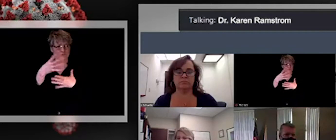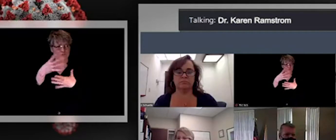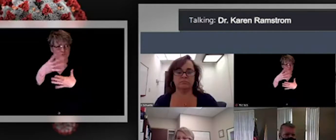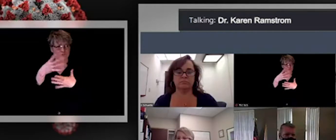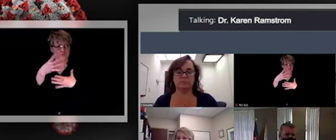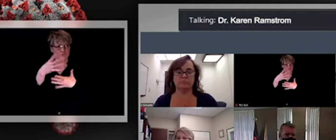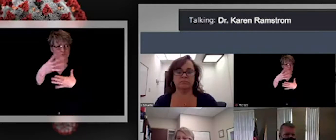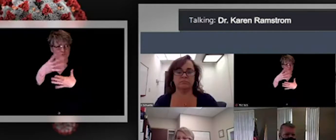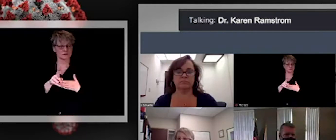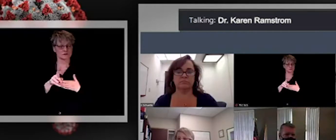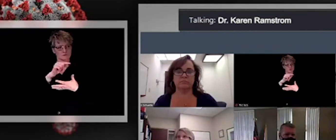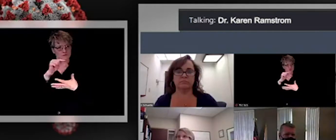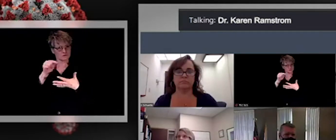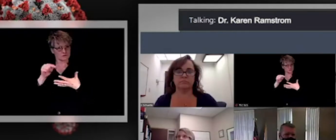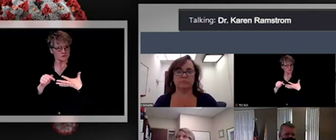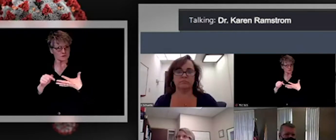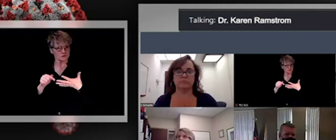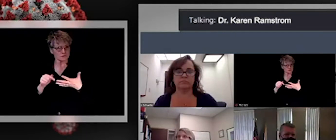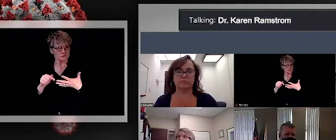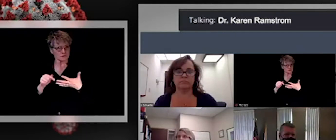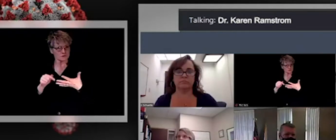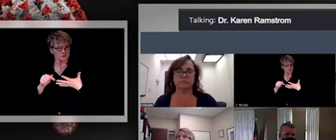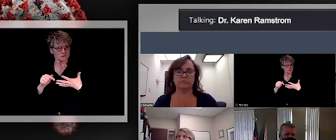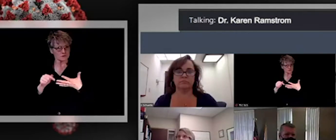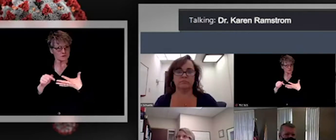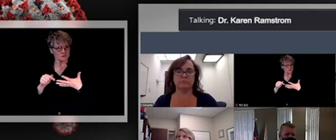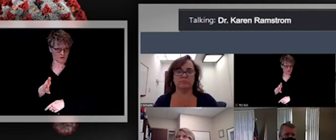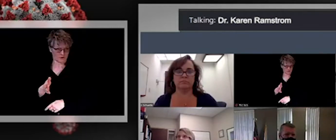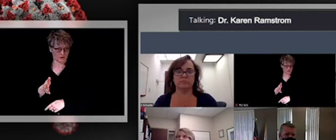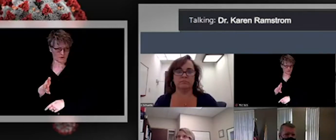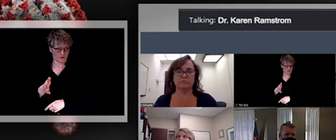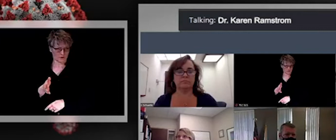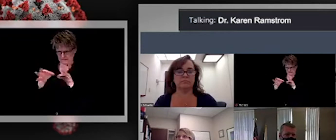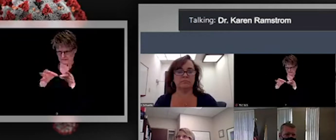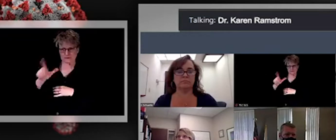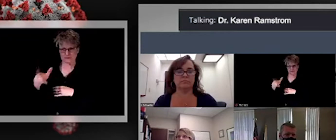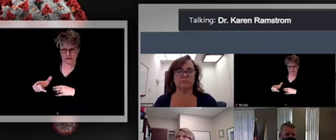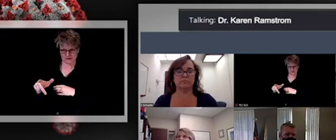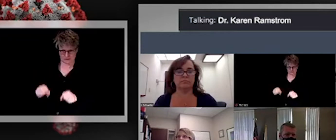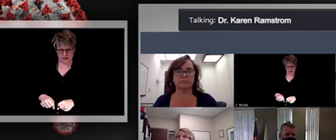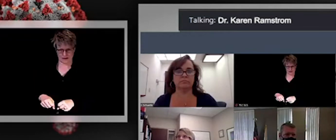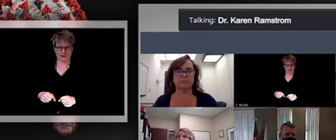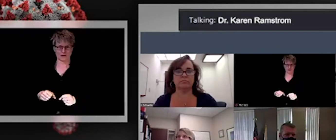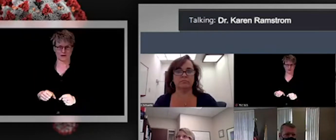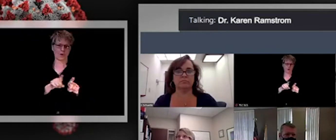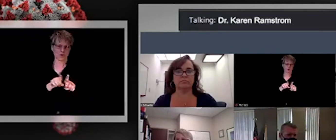be providing those later and then more detail in writing. The first question was, “what